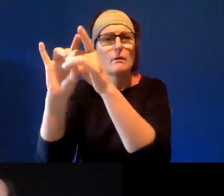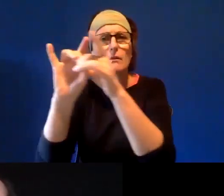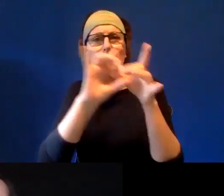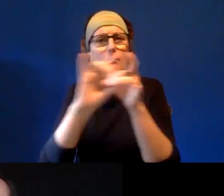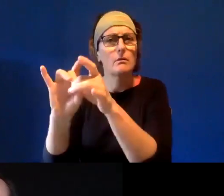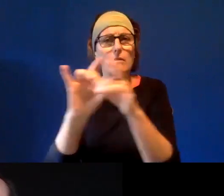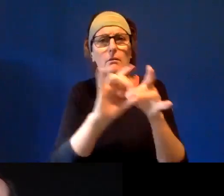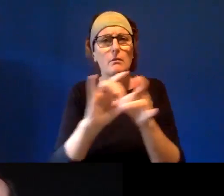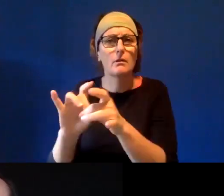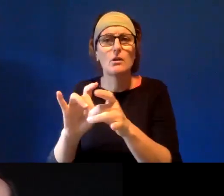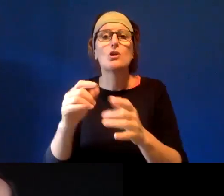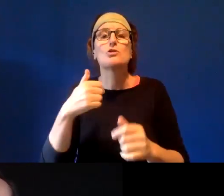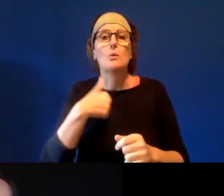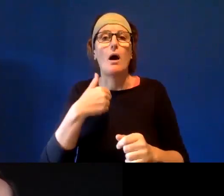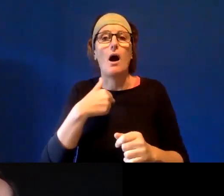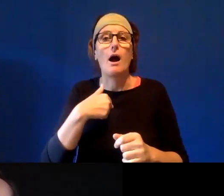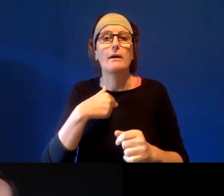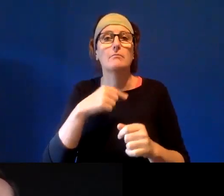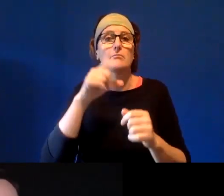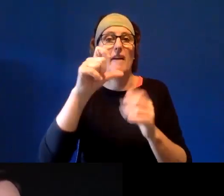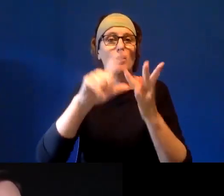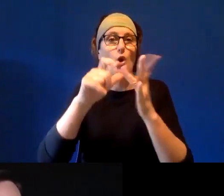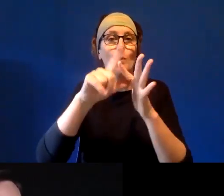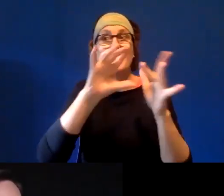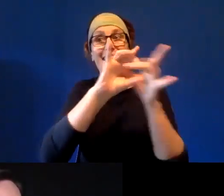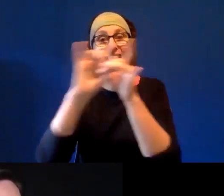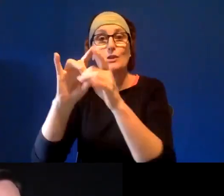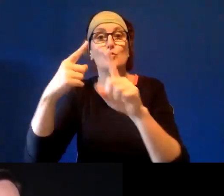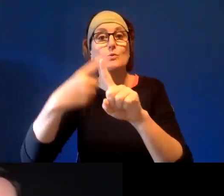I linked it through to Xero. I then paid - when I was using